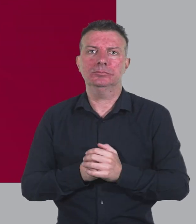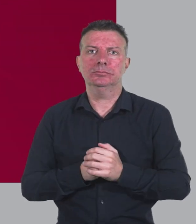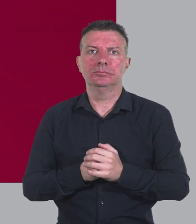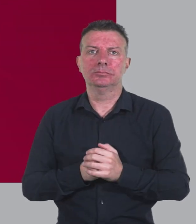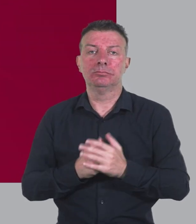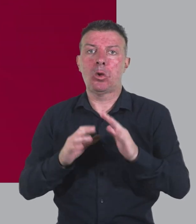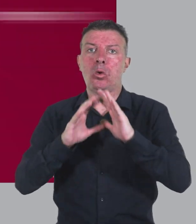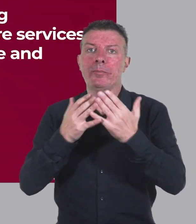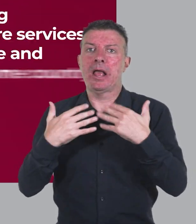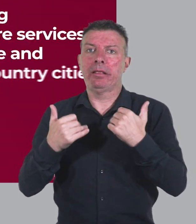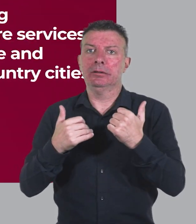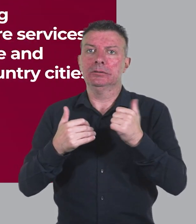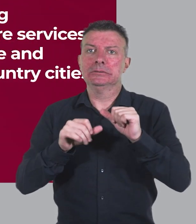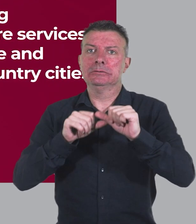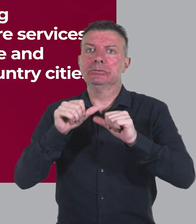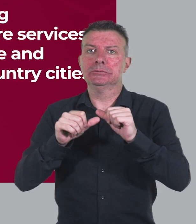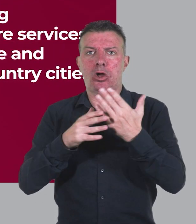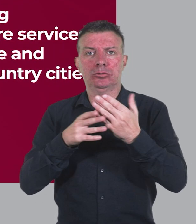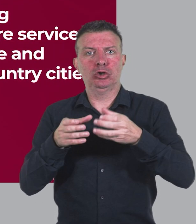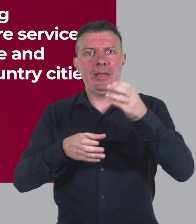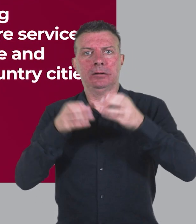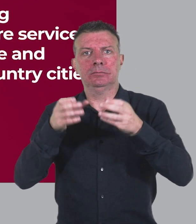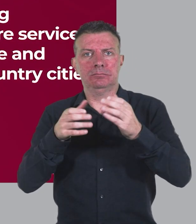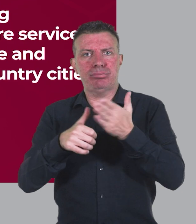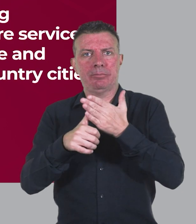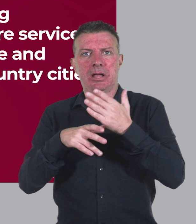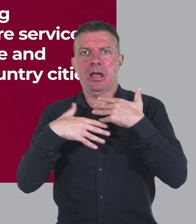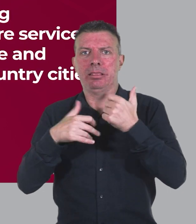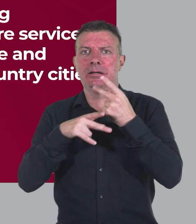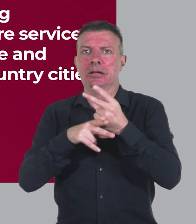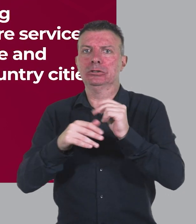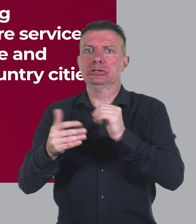In this Global Health Series on urban primary health-care services,